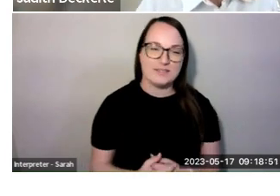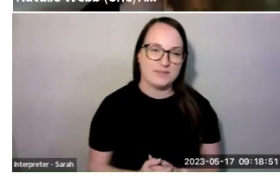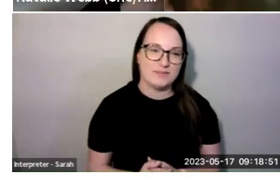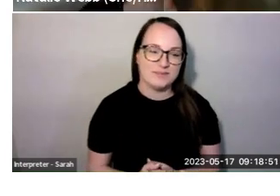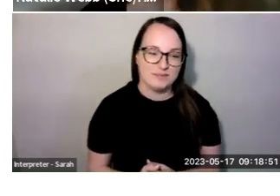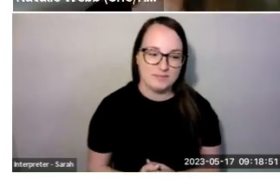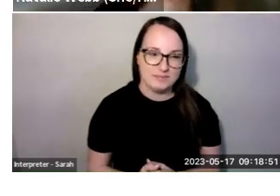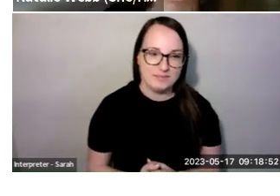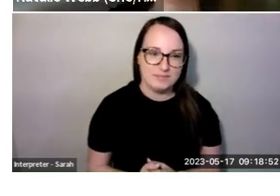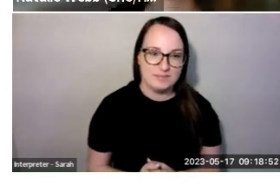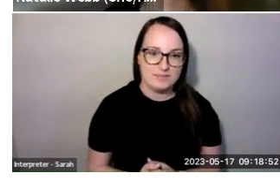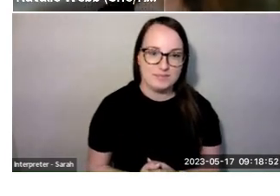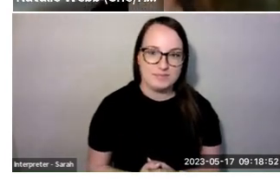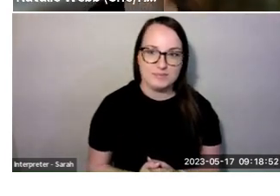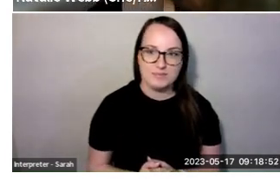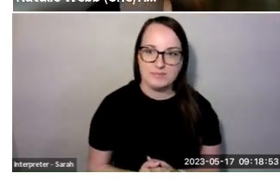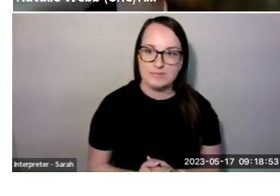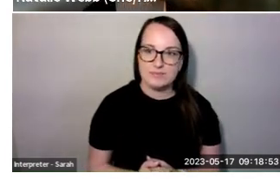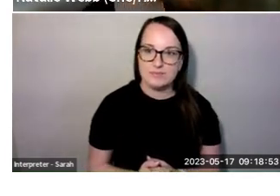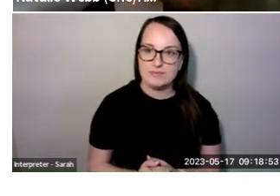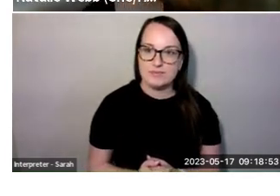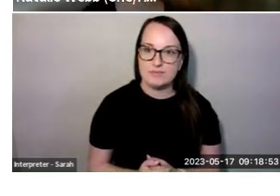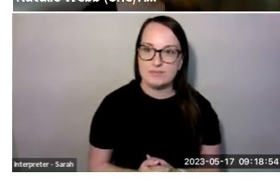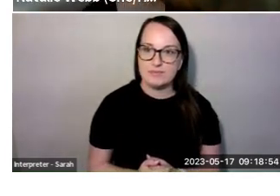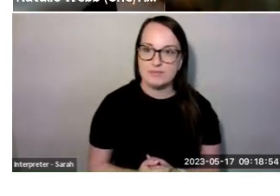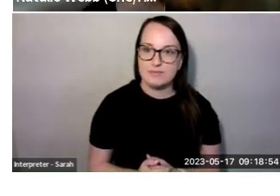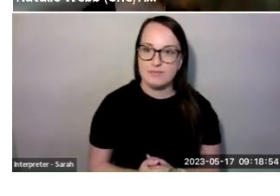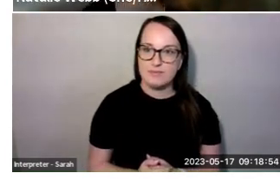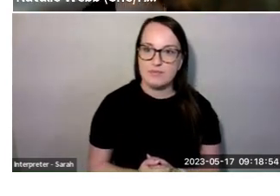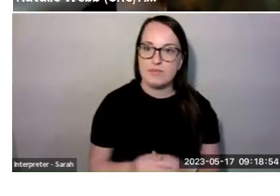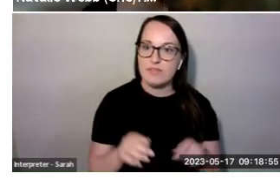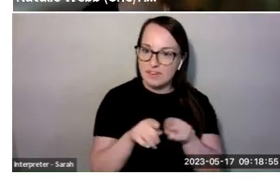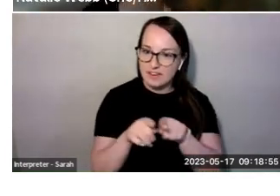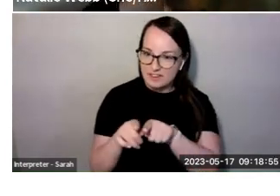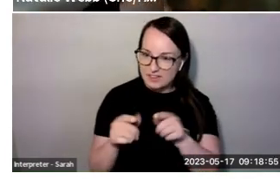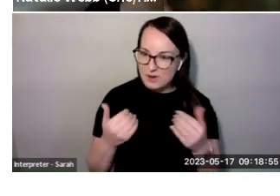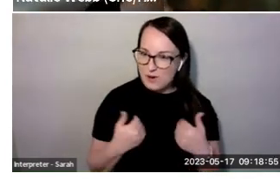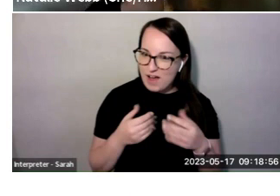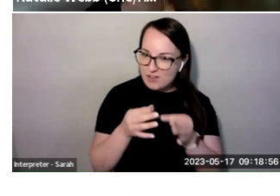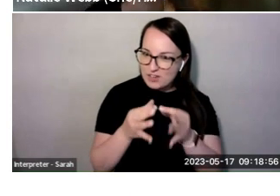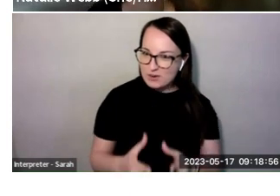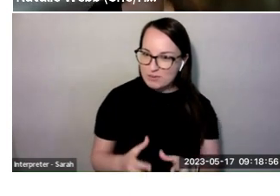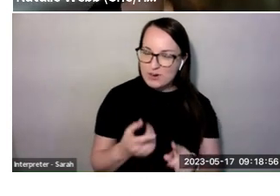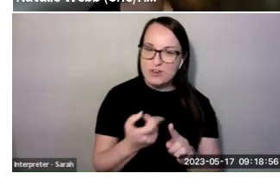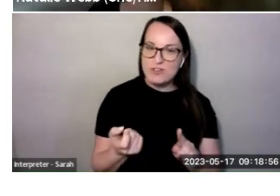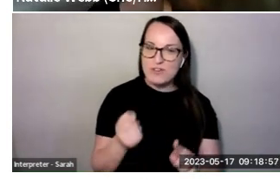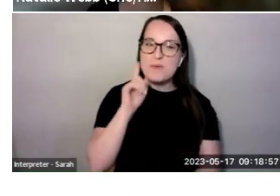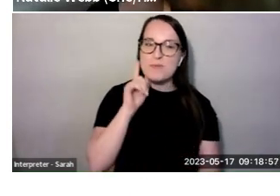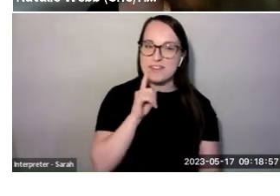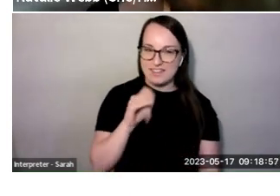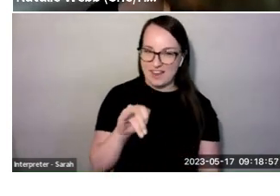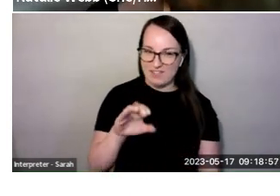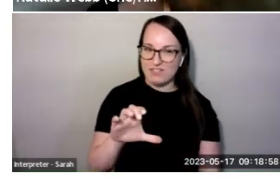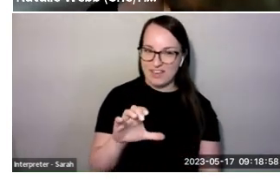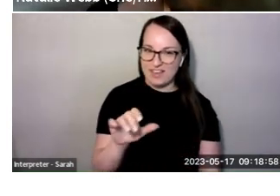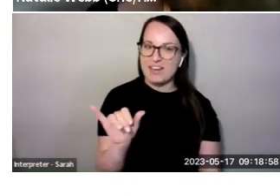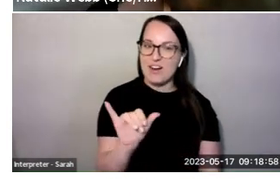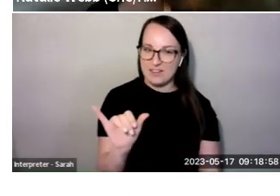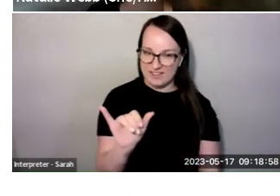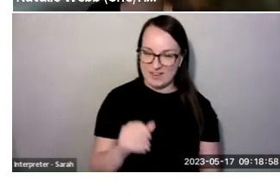We have Marena from DEAF, Inc.